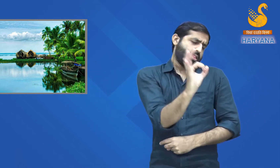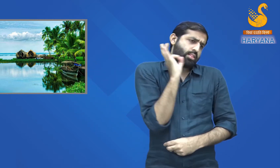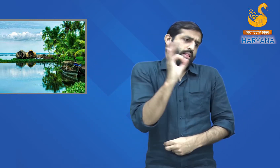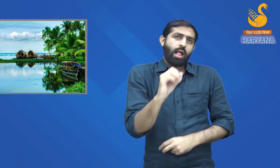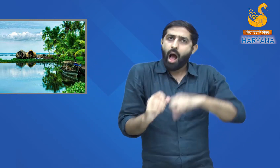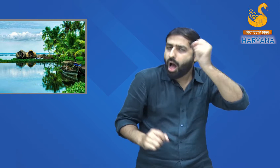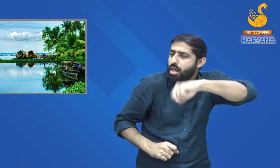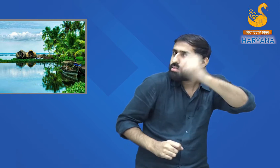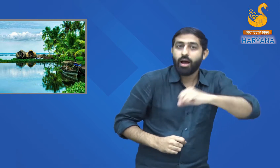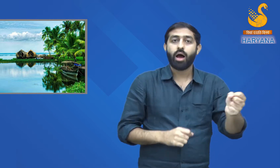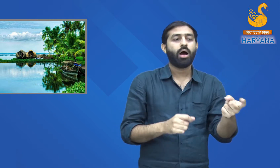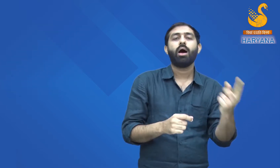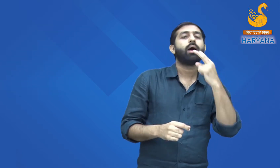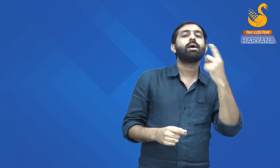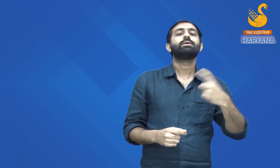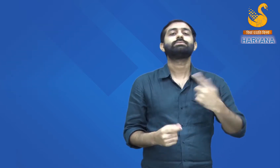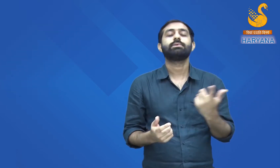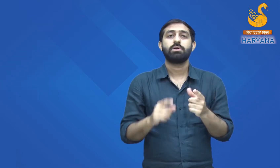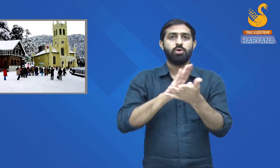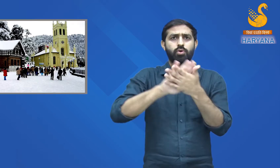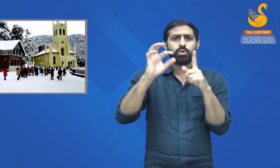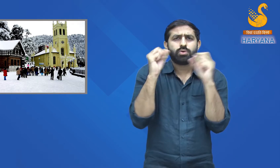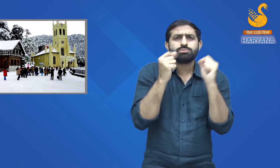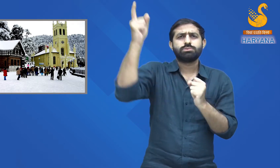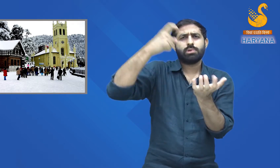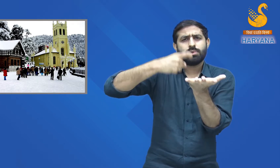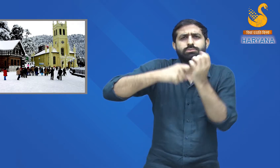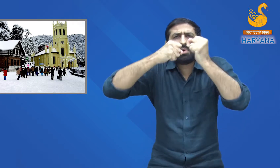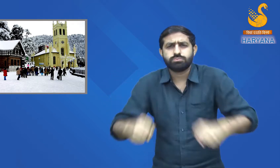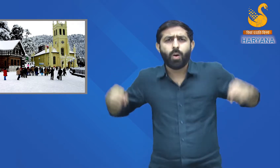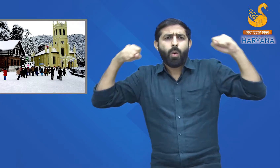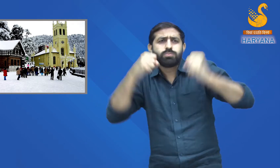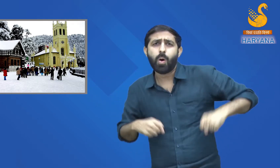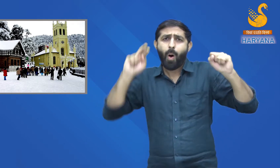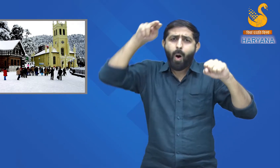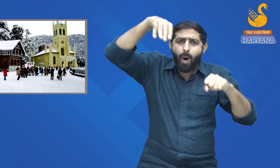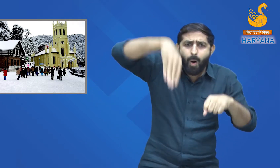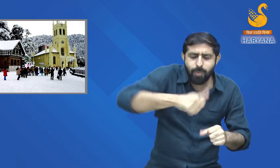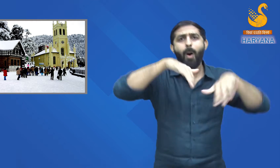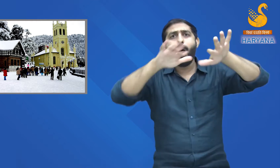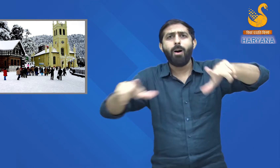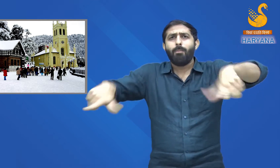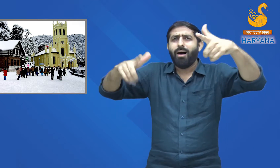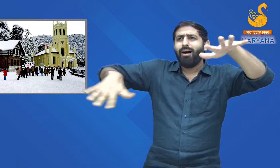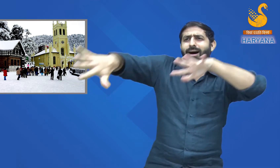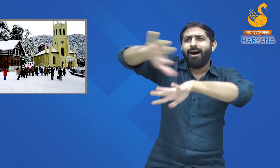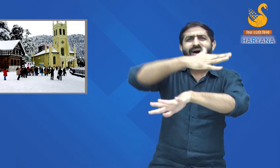and the immense beauty of its nature. Similarly when people visit Himachal Pradesh, they talk about Rishikesh which is famous for its river rafting